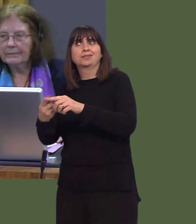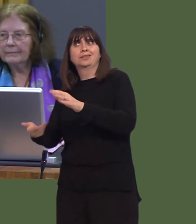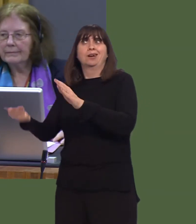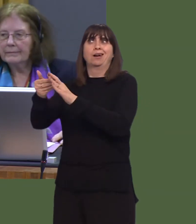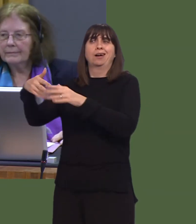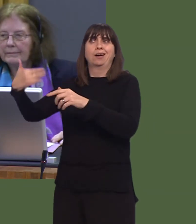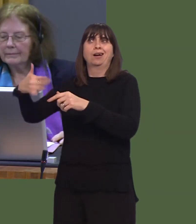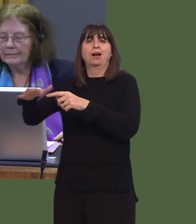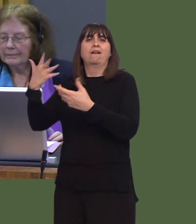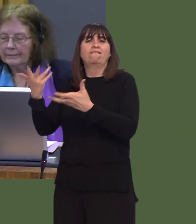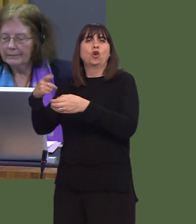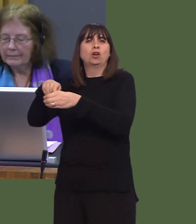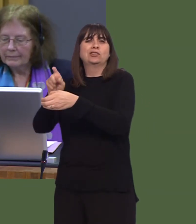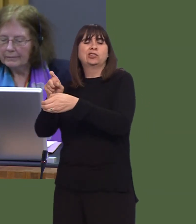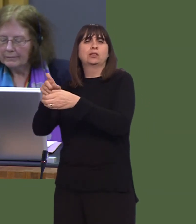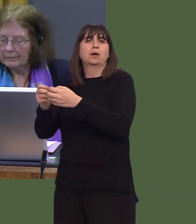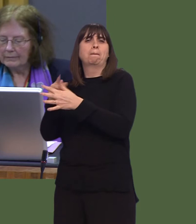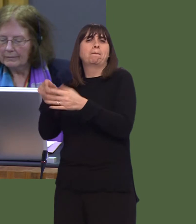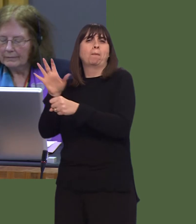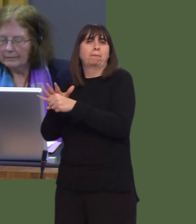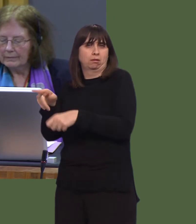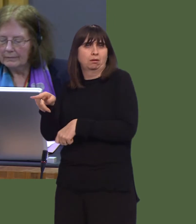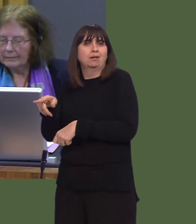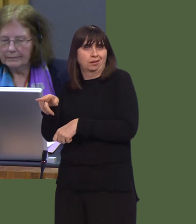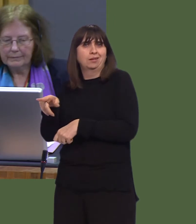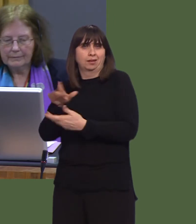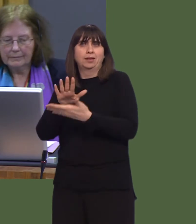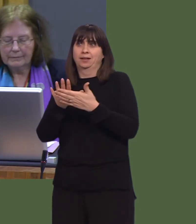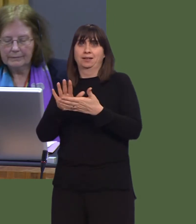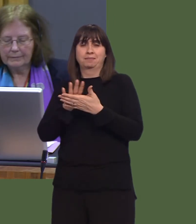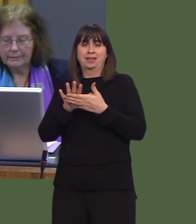and in other parts of the UK that funding is going to be directed to initiatives to